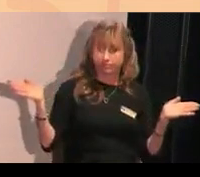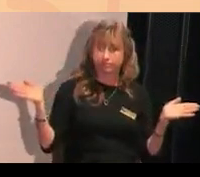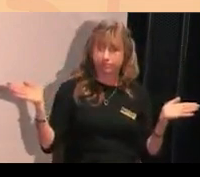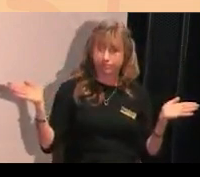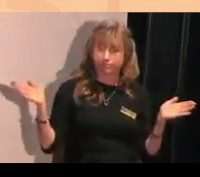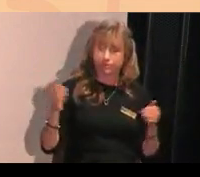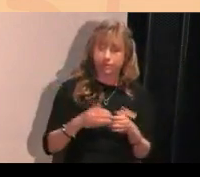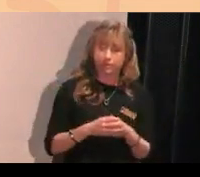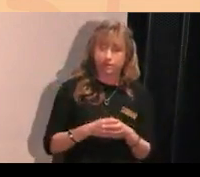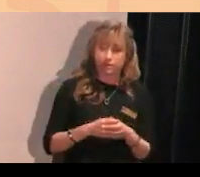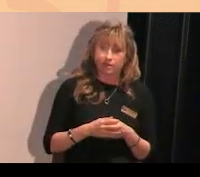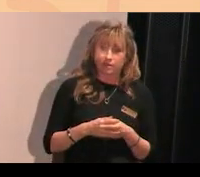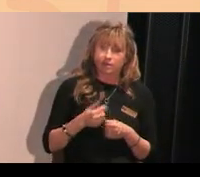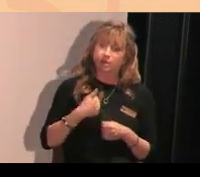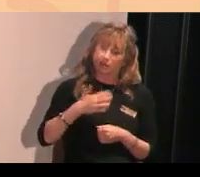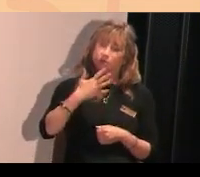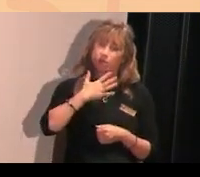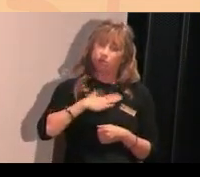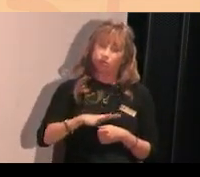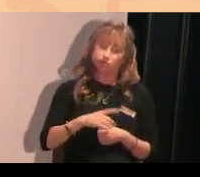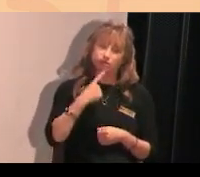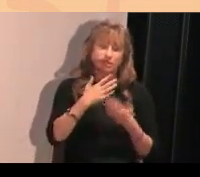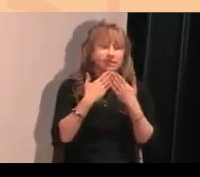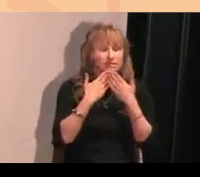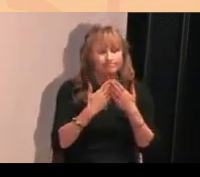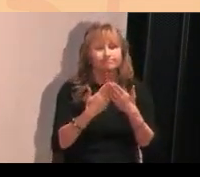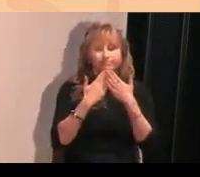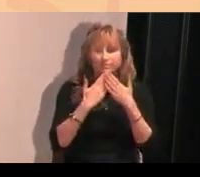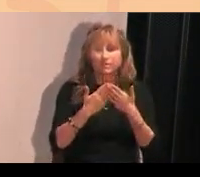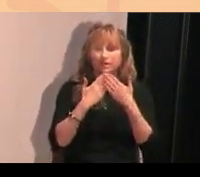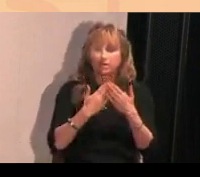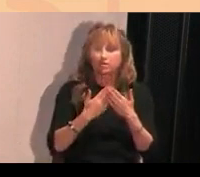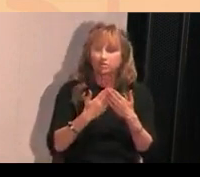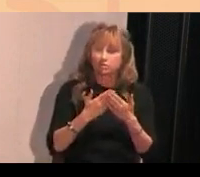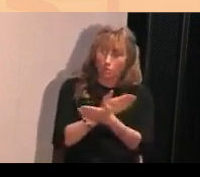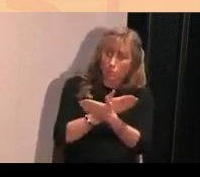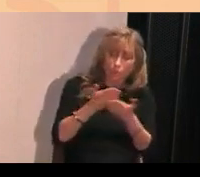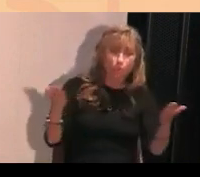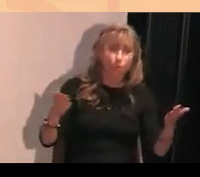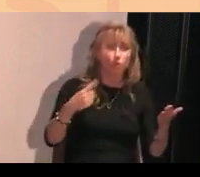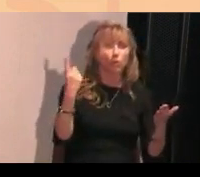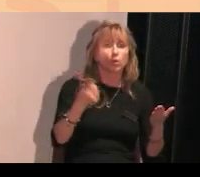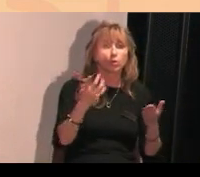I would also like to extend my sincere thanks to all those who have participated in the